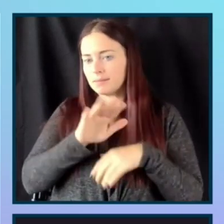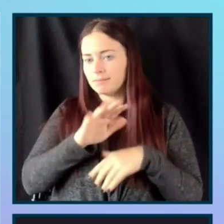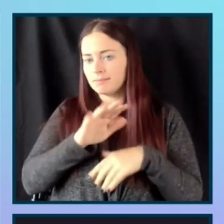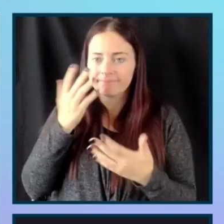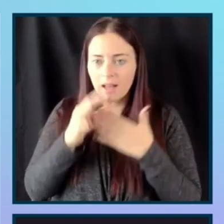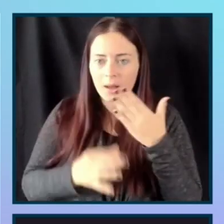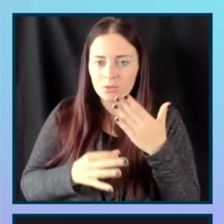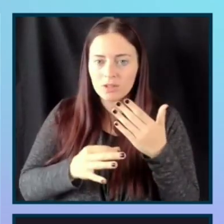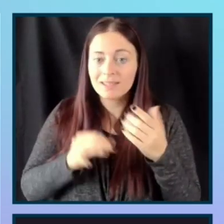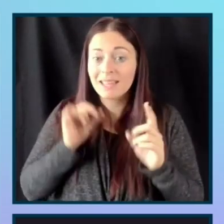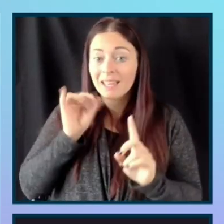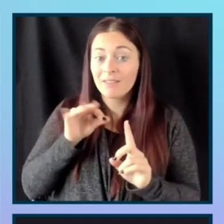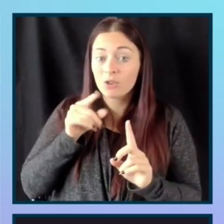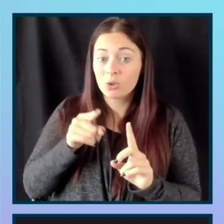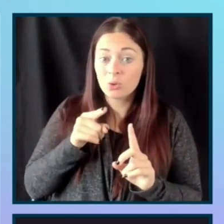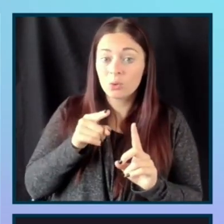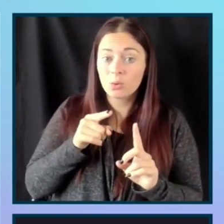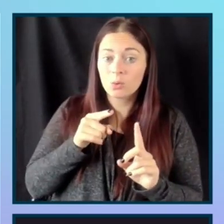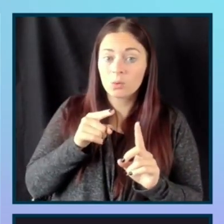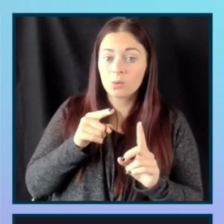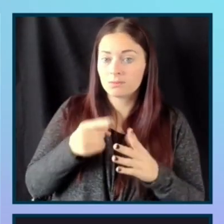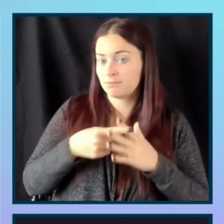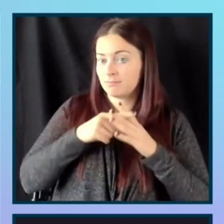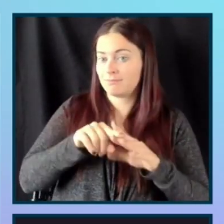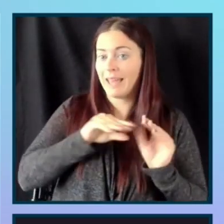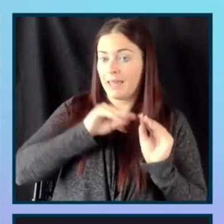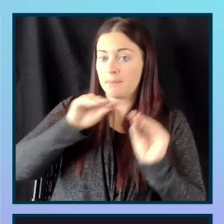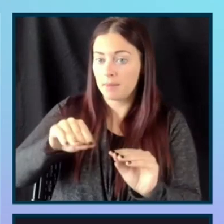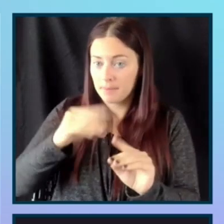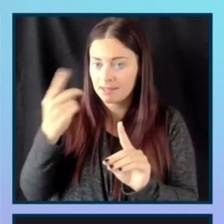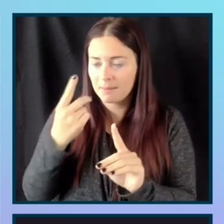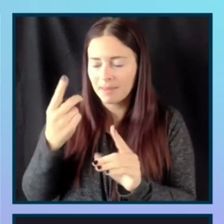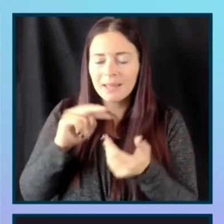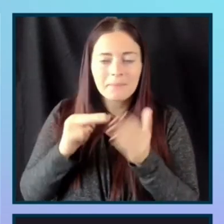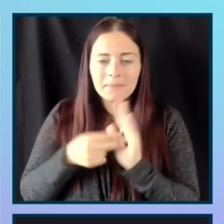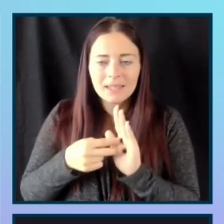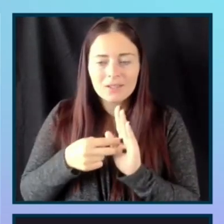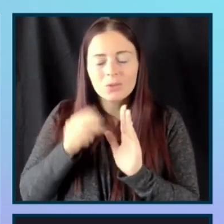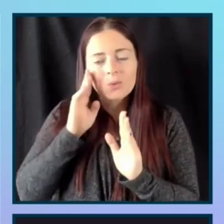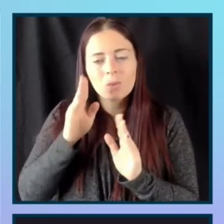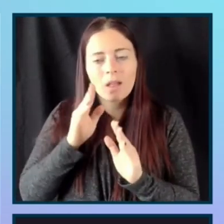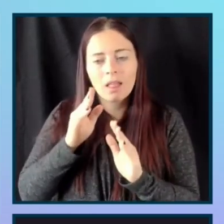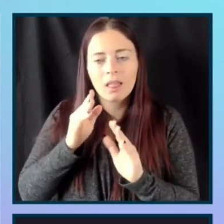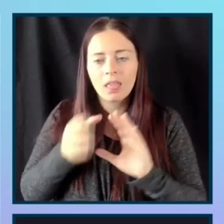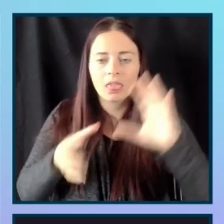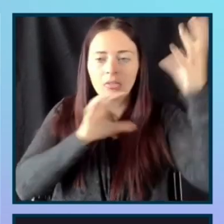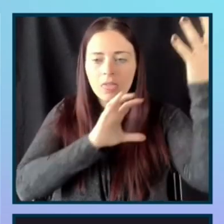that you are gonna break the parsing of the site. So make sure that anything which you write,